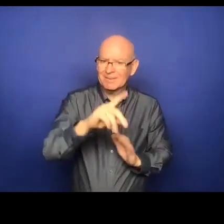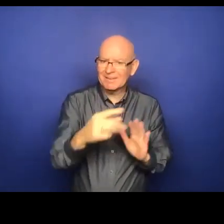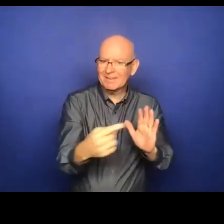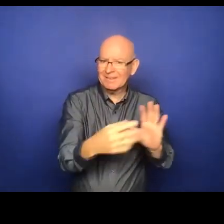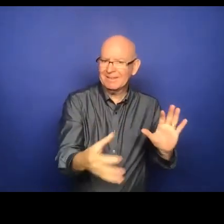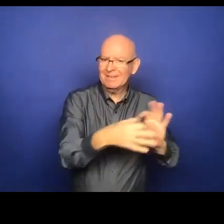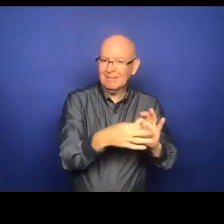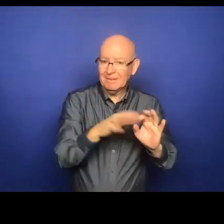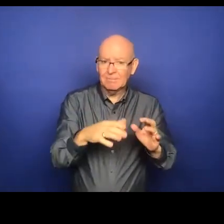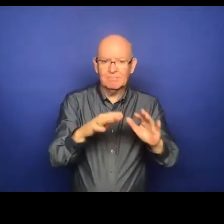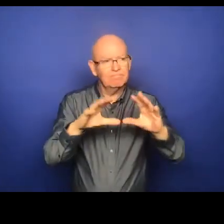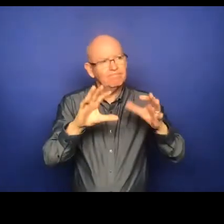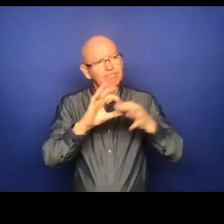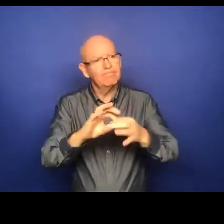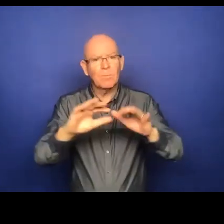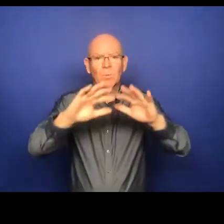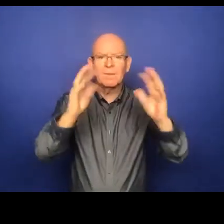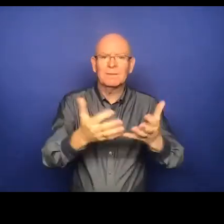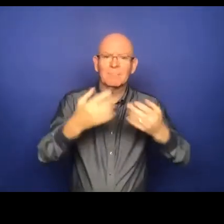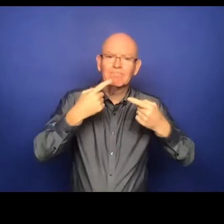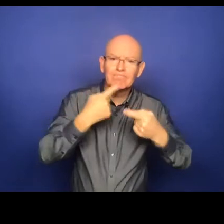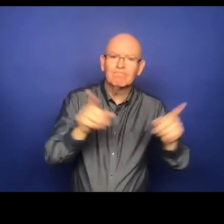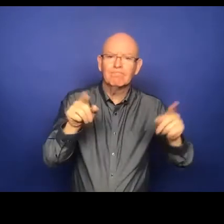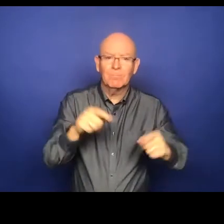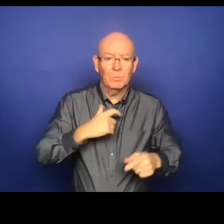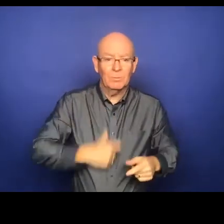progress through 115 measurable